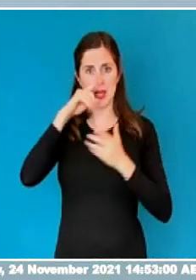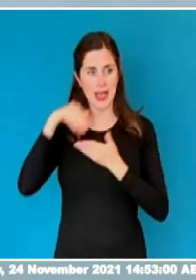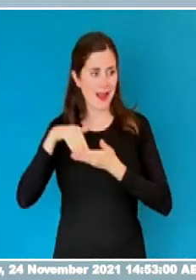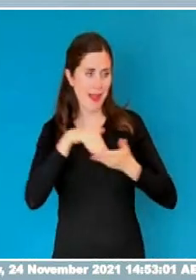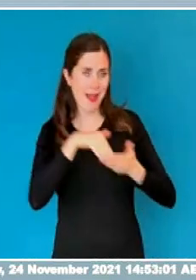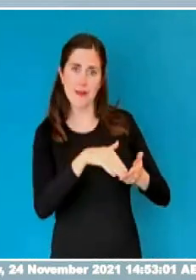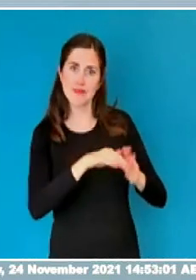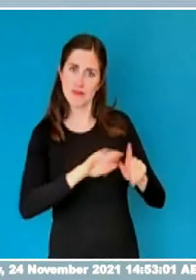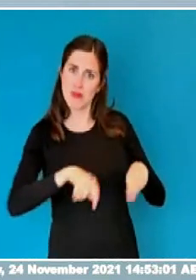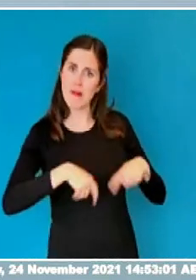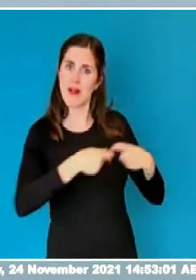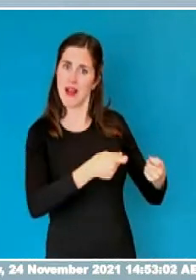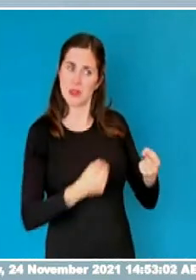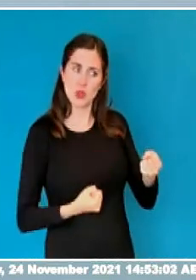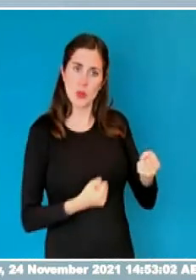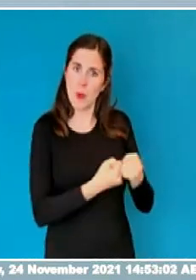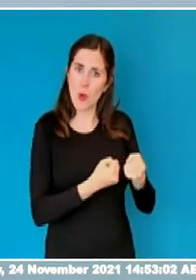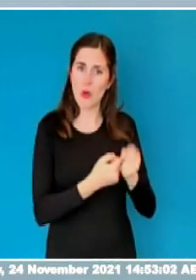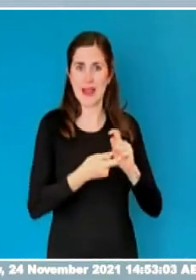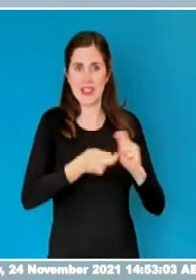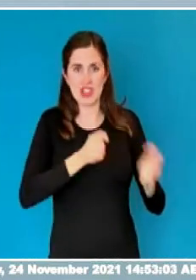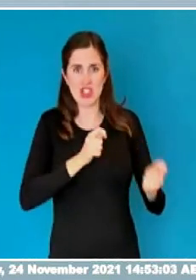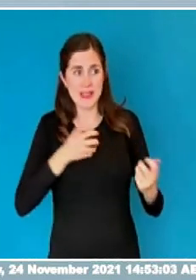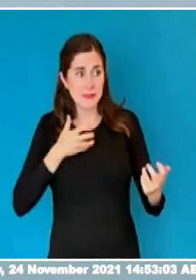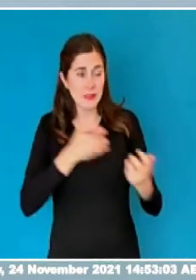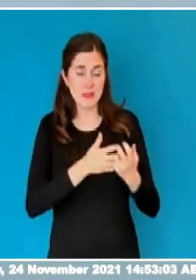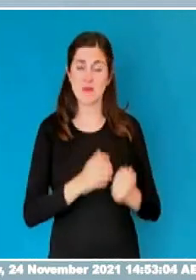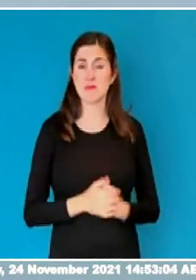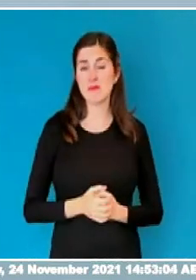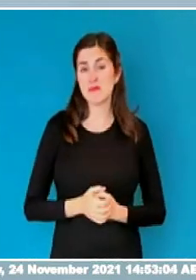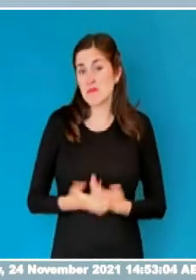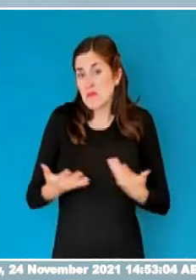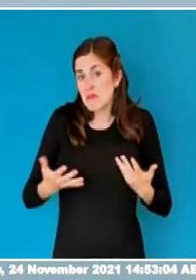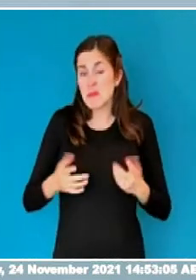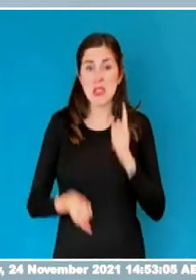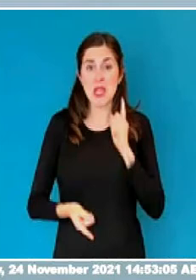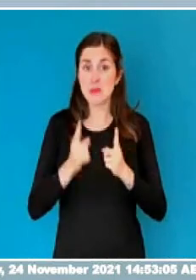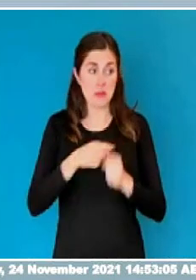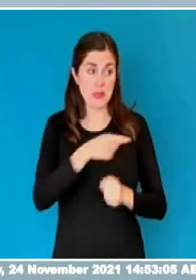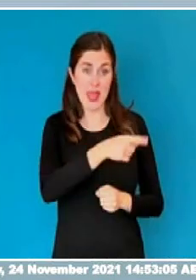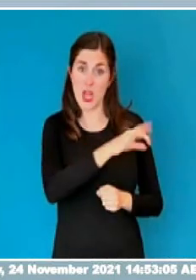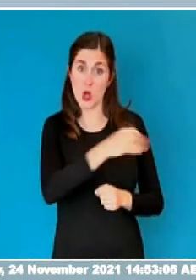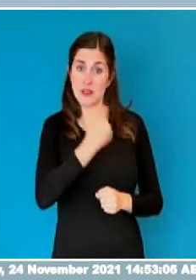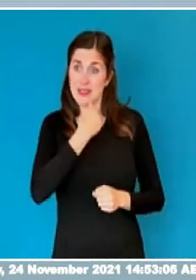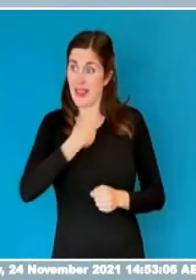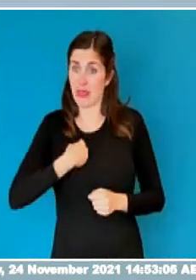It may be, though, that someone won't disclose that they have a disability and, you